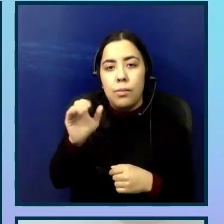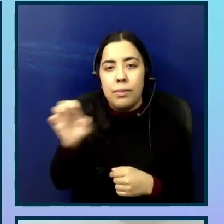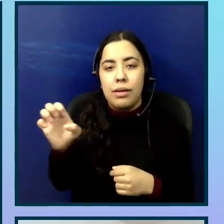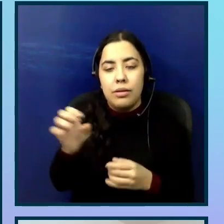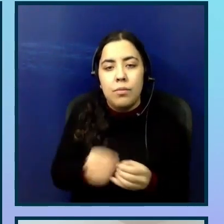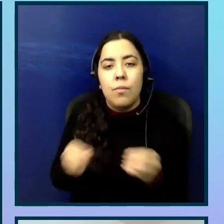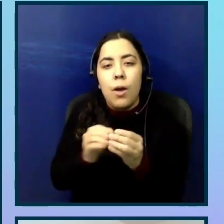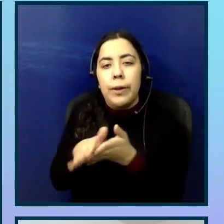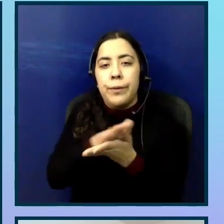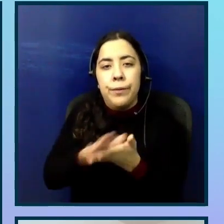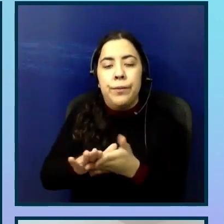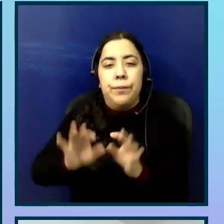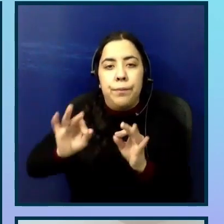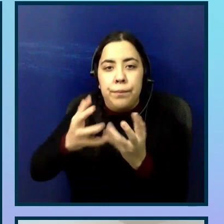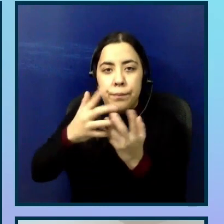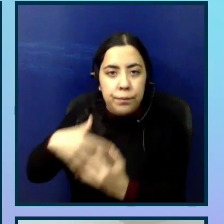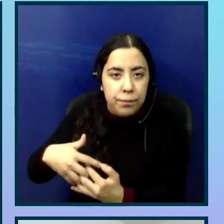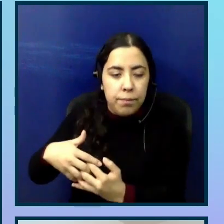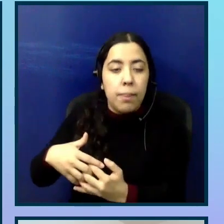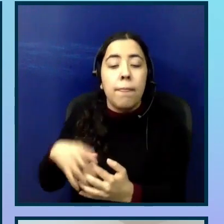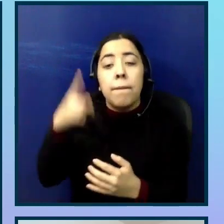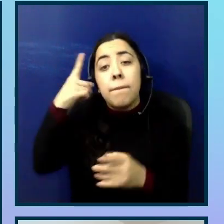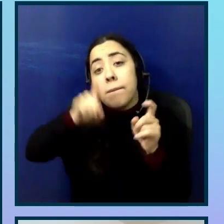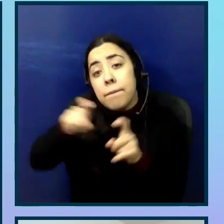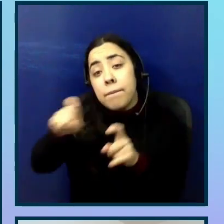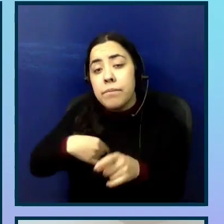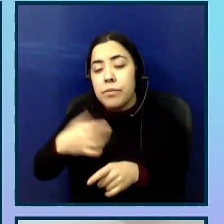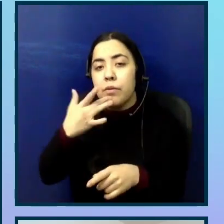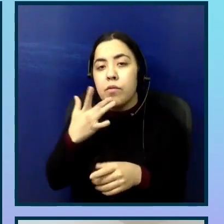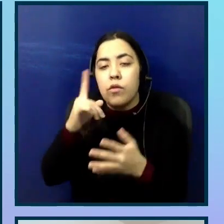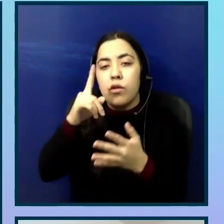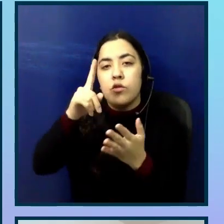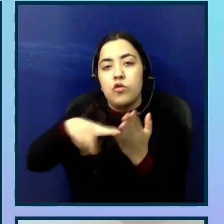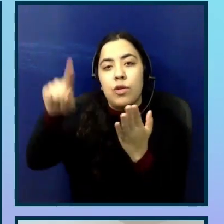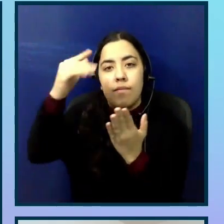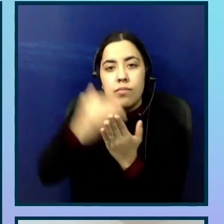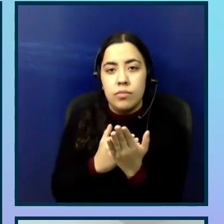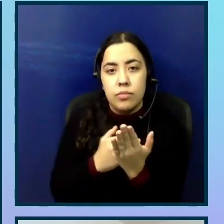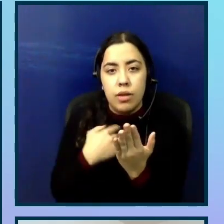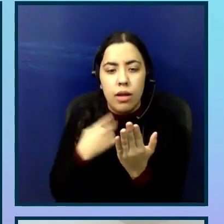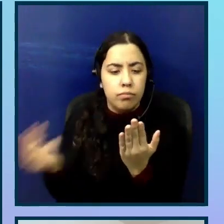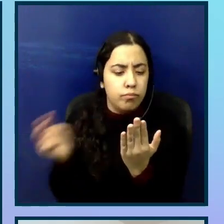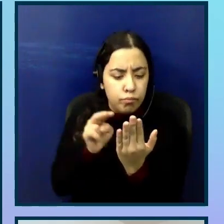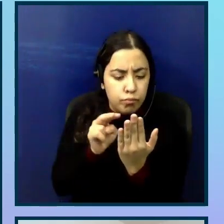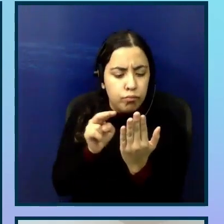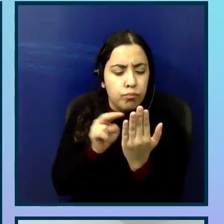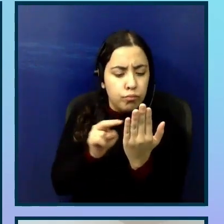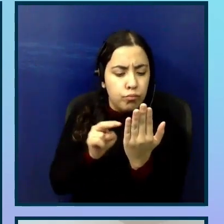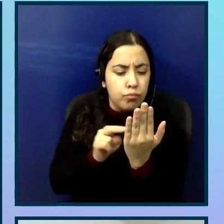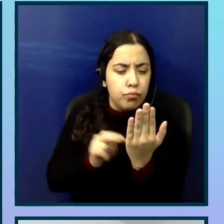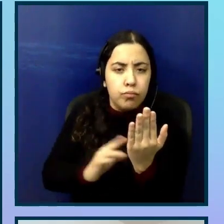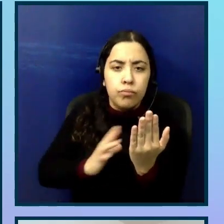For testing, I like to have a checklist that I can reference easily. I make sure that everything is tabbable